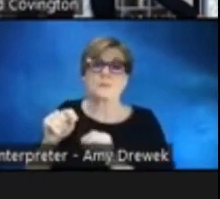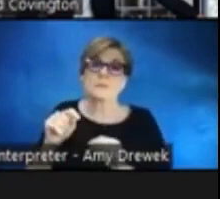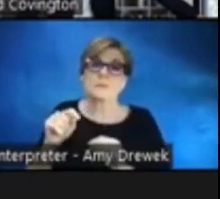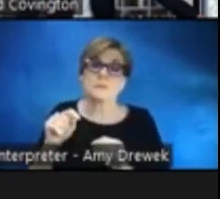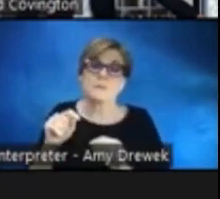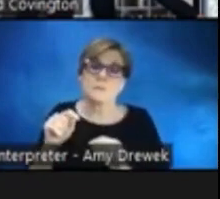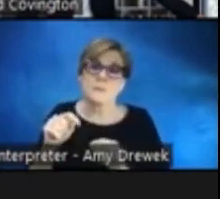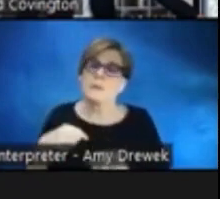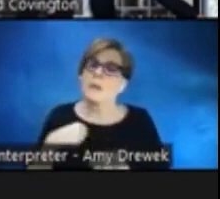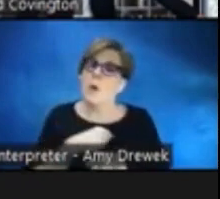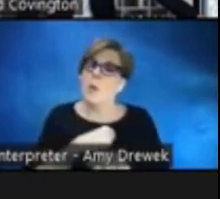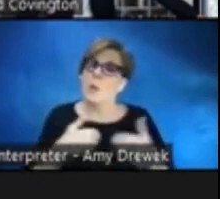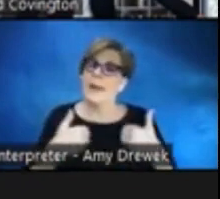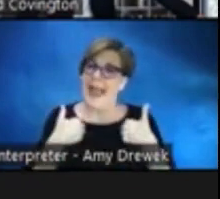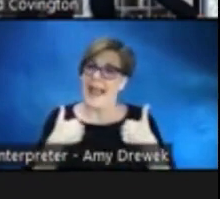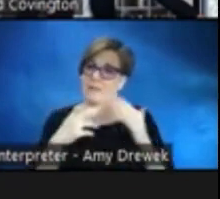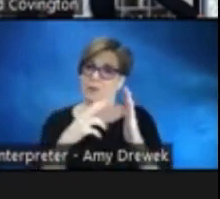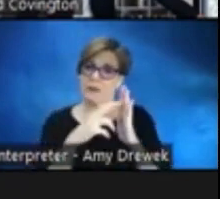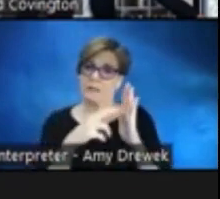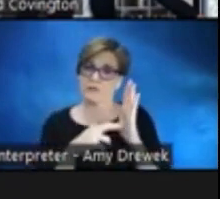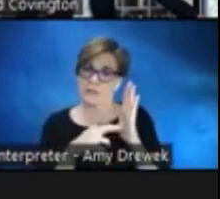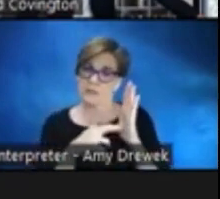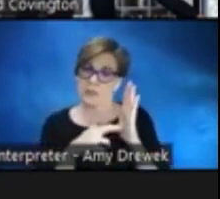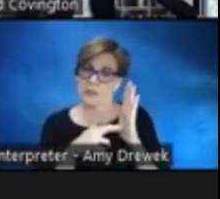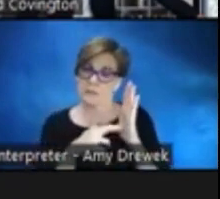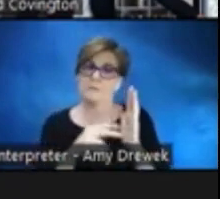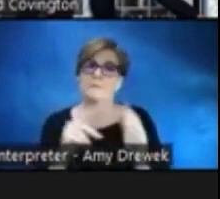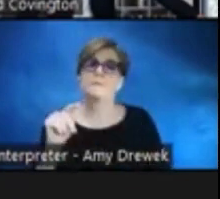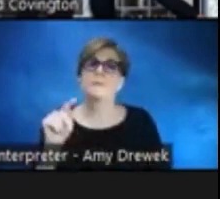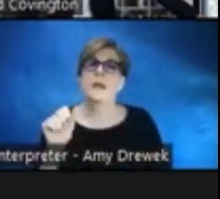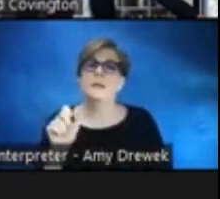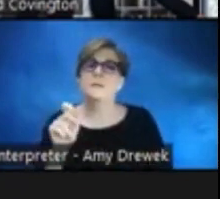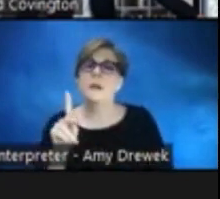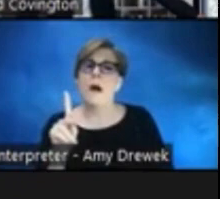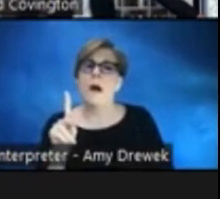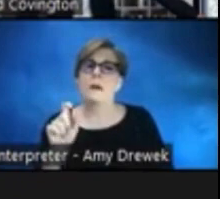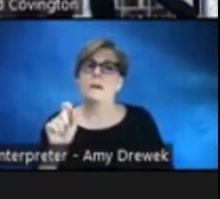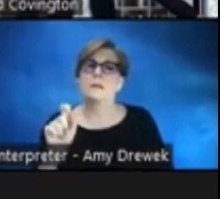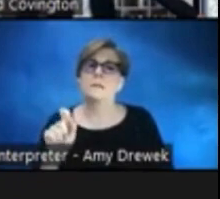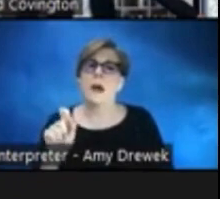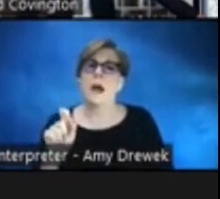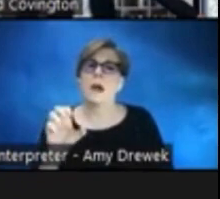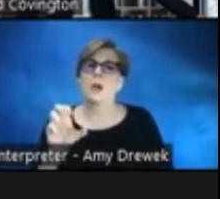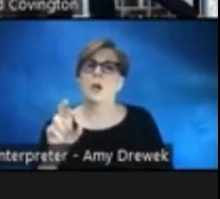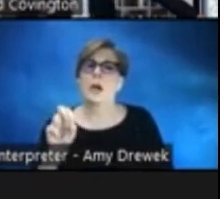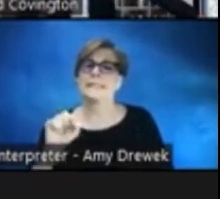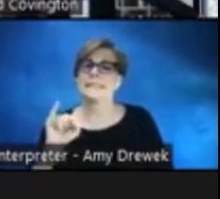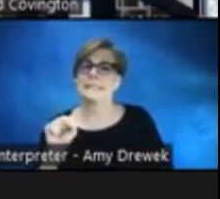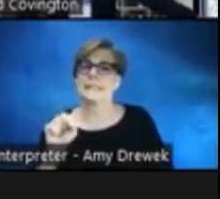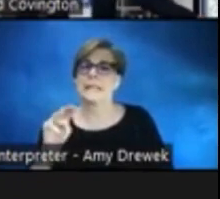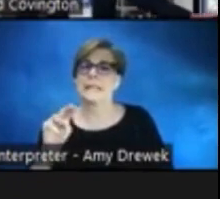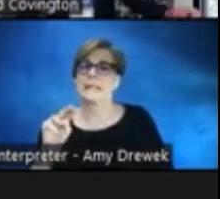REGISTRATION THAT IS ON THE WEBSITE AND THAT REQUIRES TWO THINGS